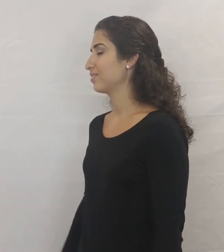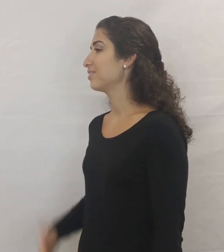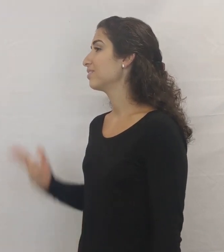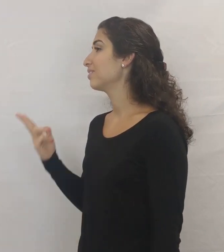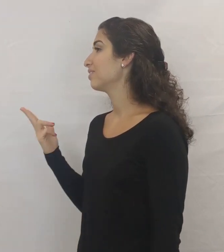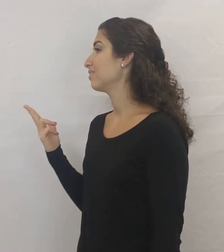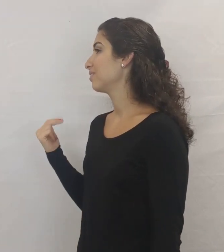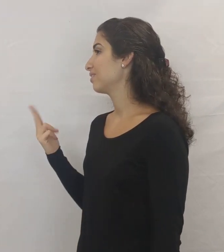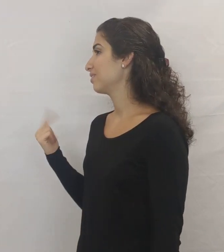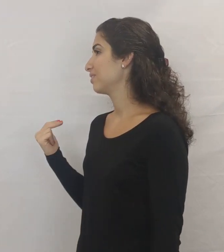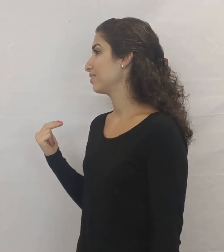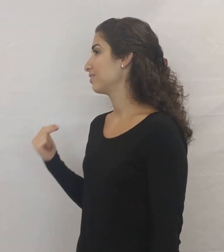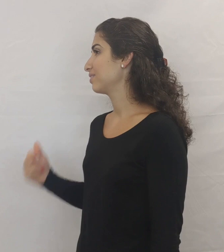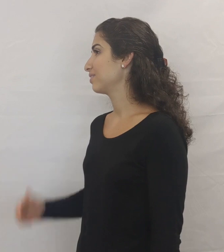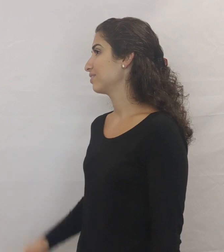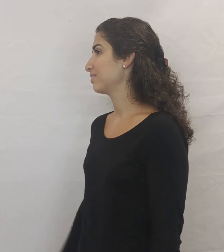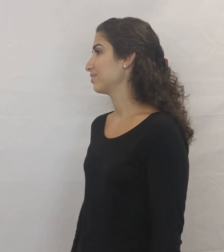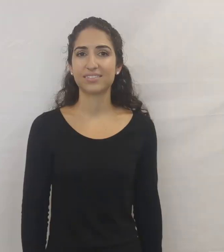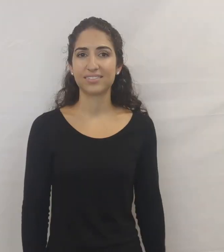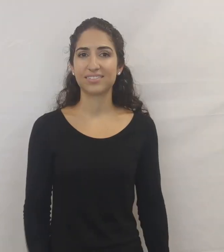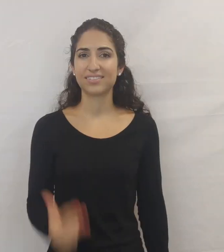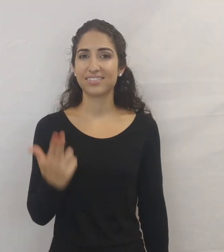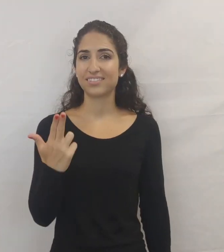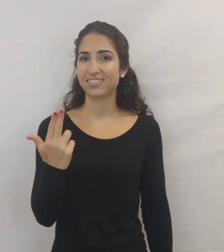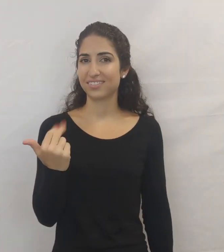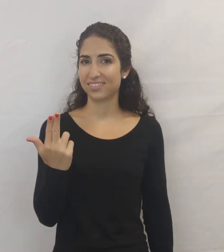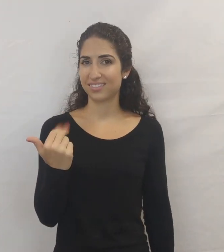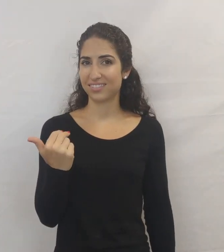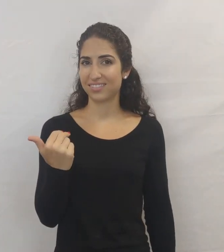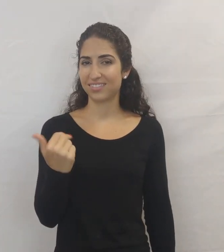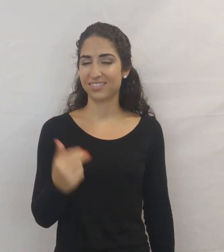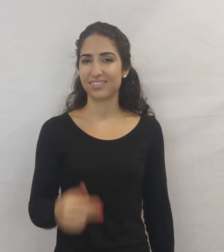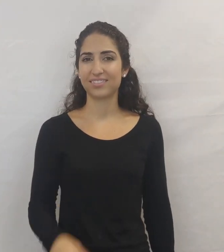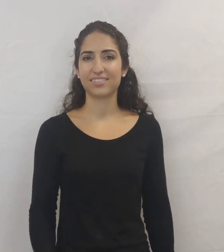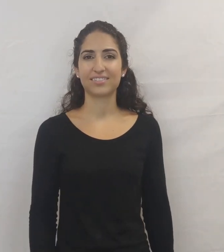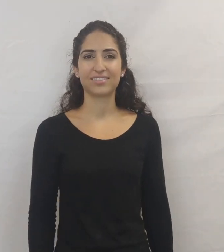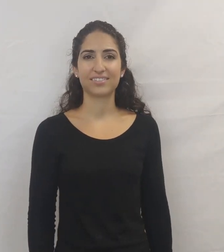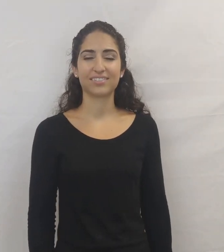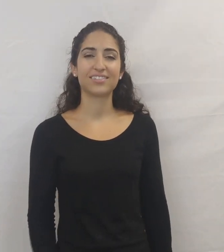THIRTEEN